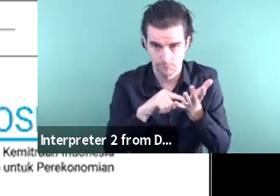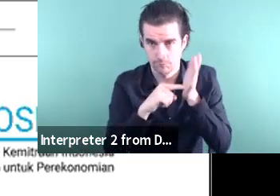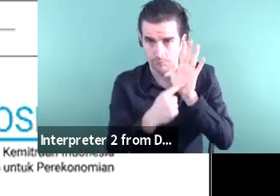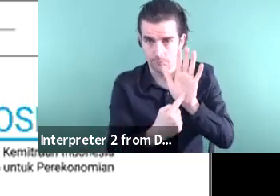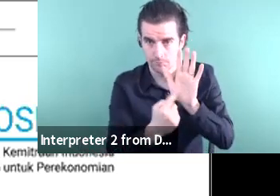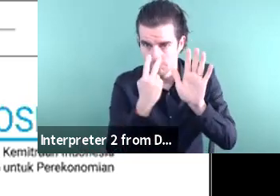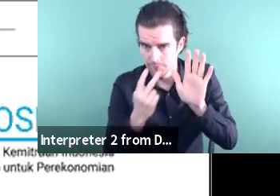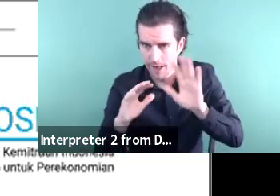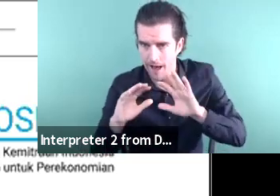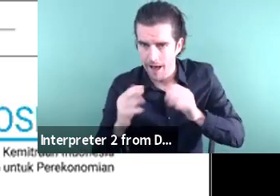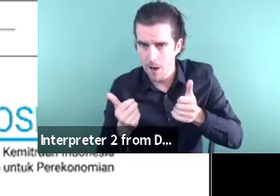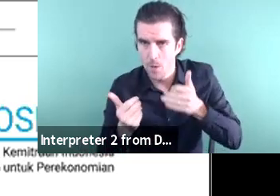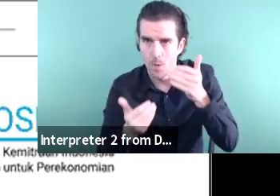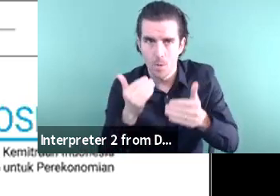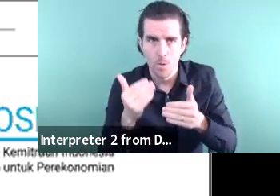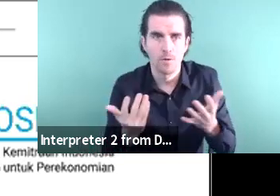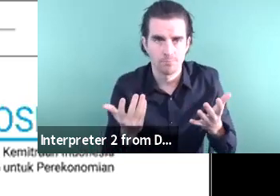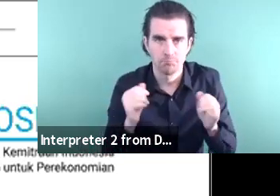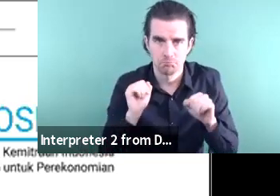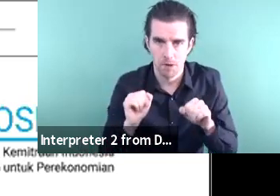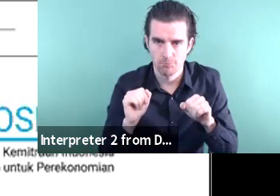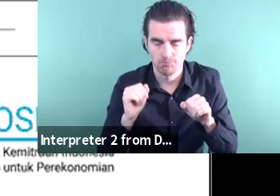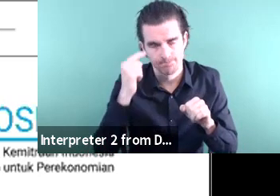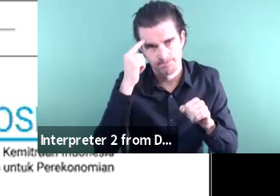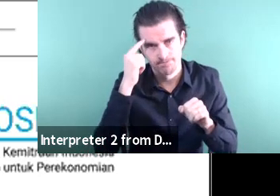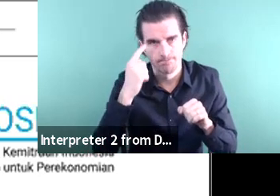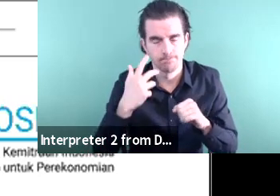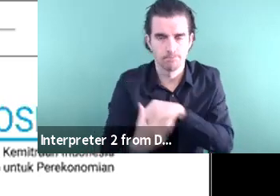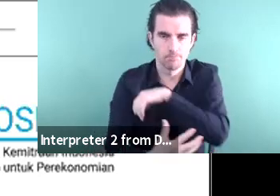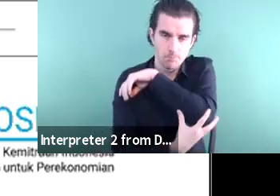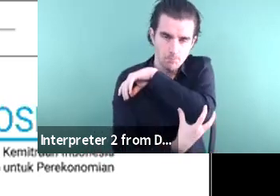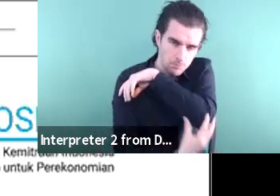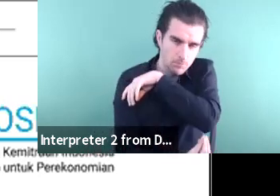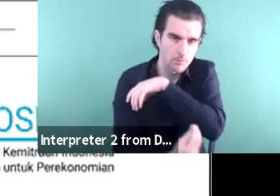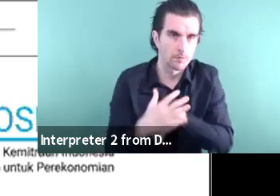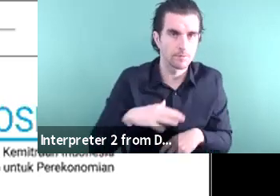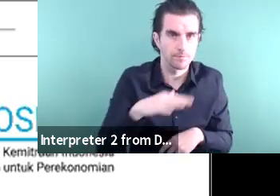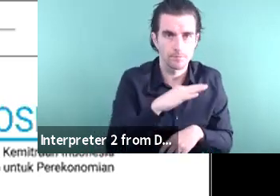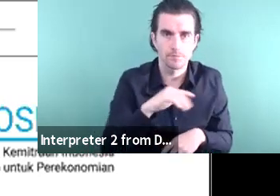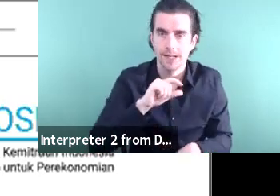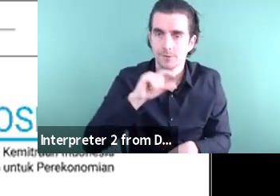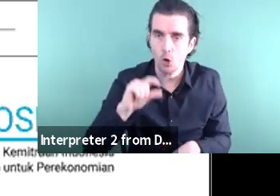disabilities are able to receive the assistive devices and things like that they need to take